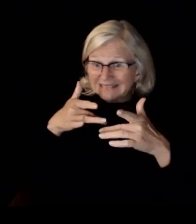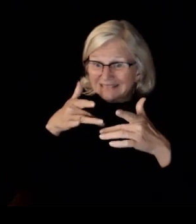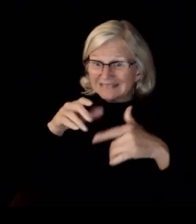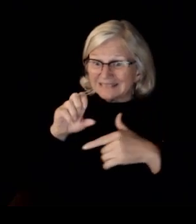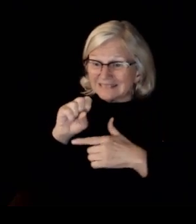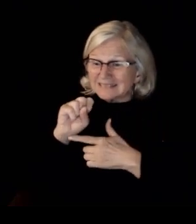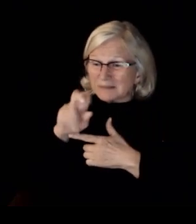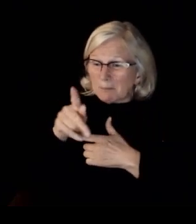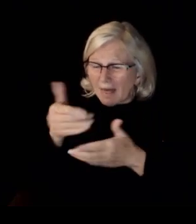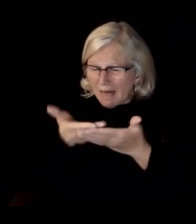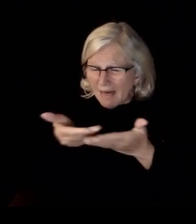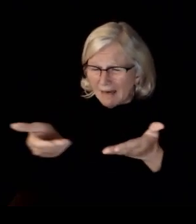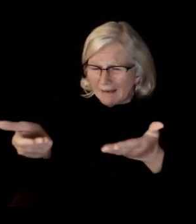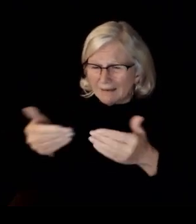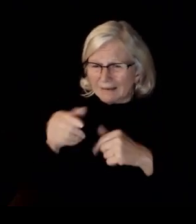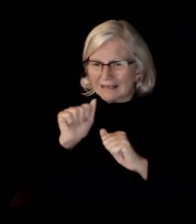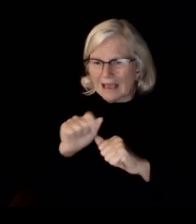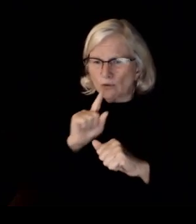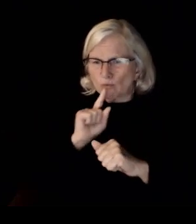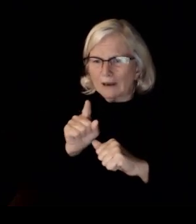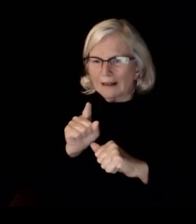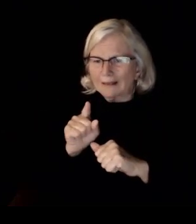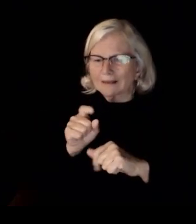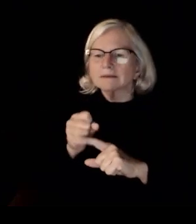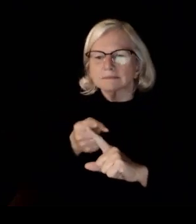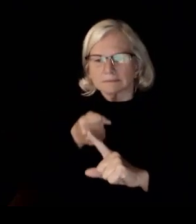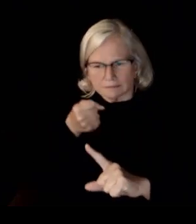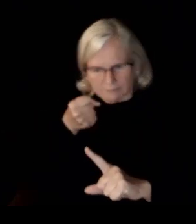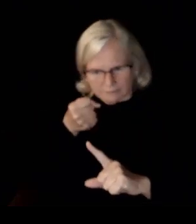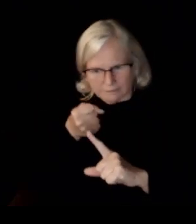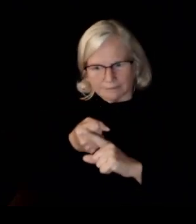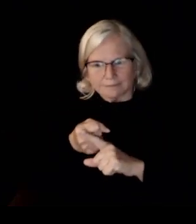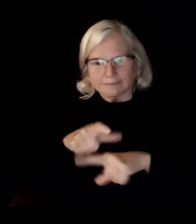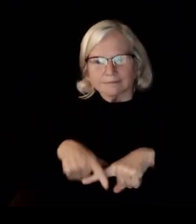our capacity even further from where it is today we have the capacity. If everything's